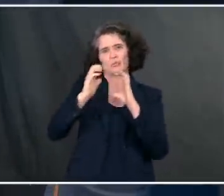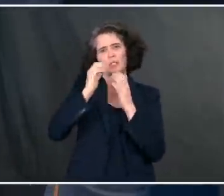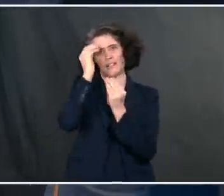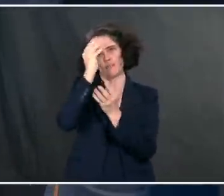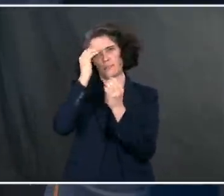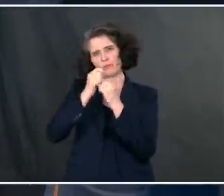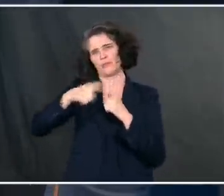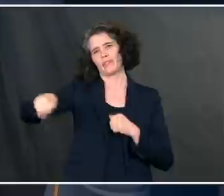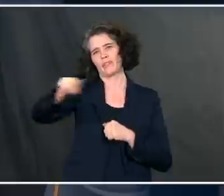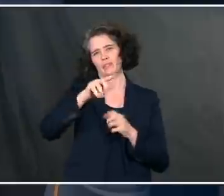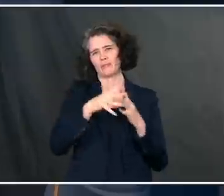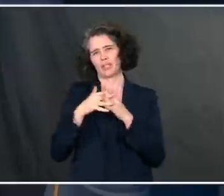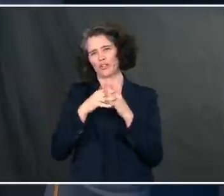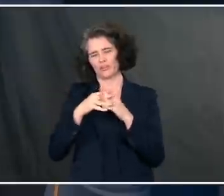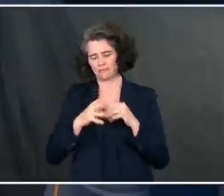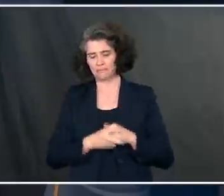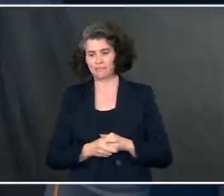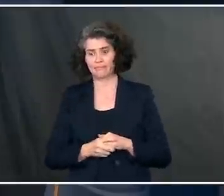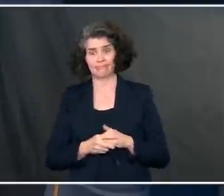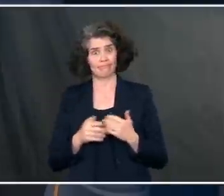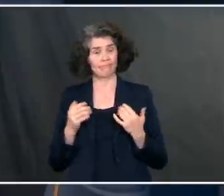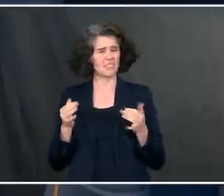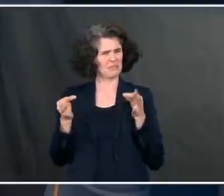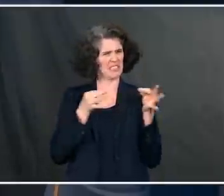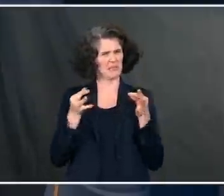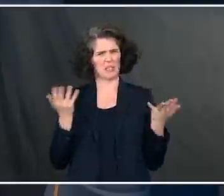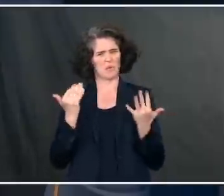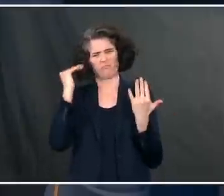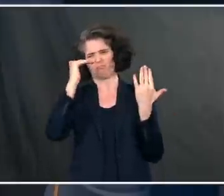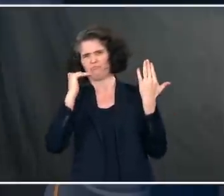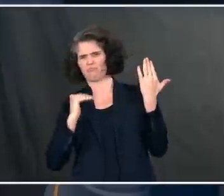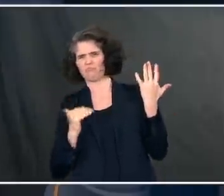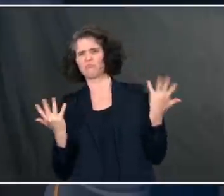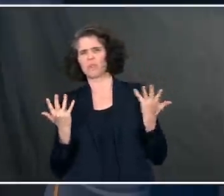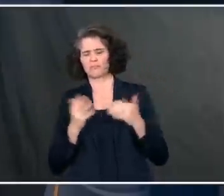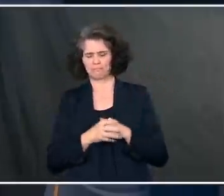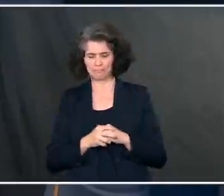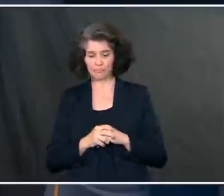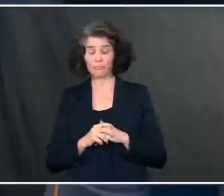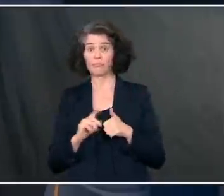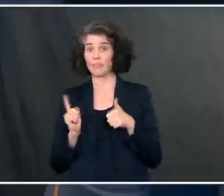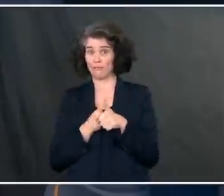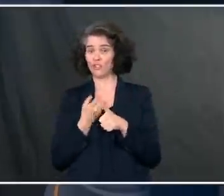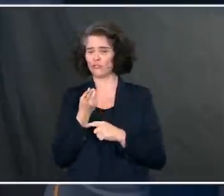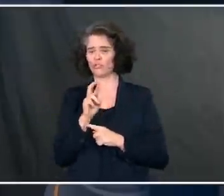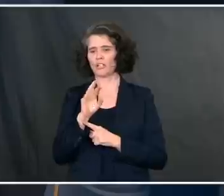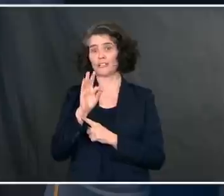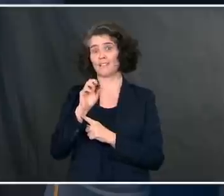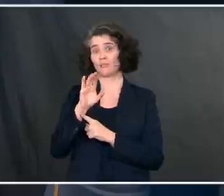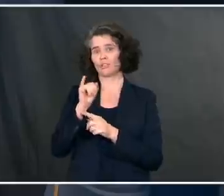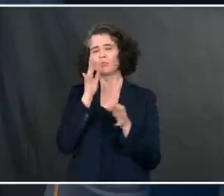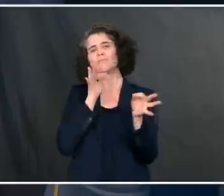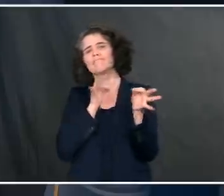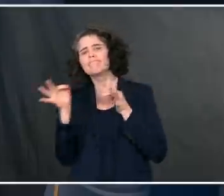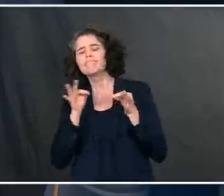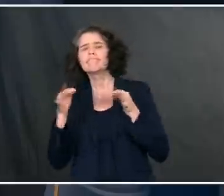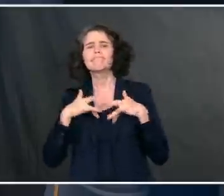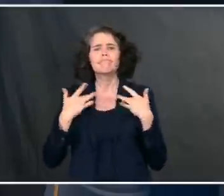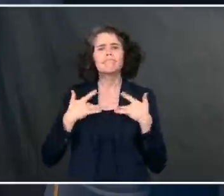Just to give you a bit of a run of show here: Dr. Fauci will speak at the top about the state of the pandemic, the status of vaccines.